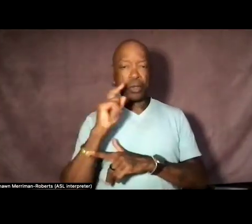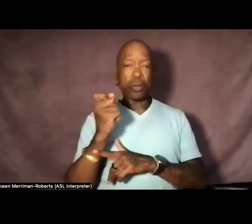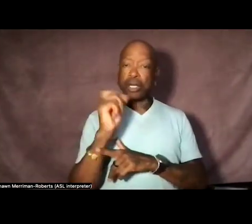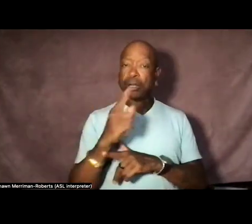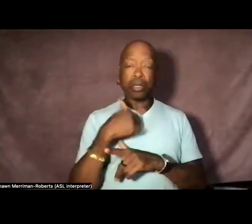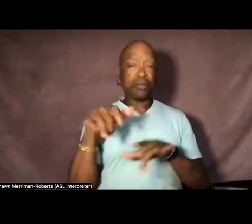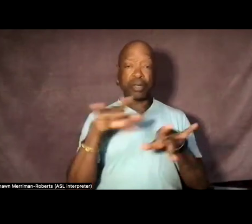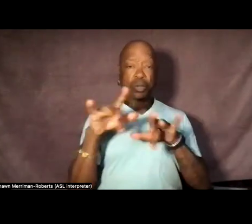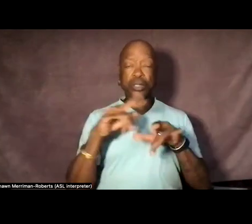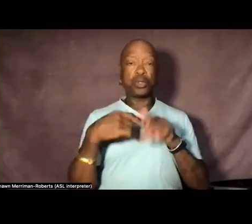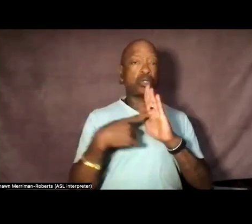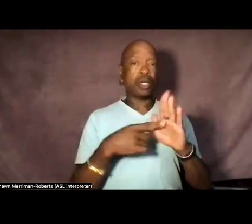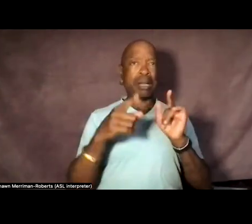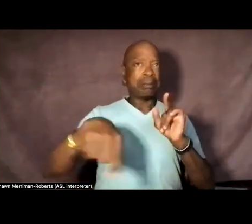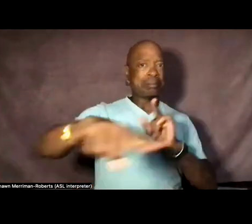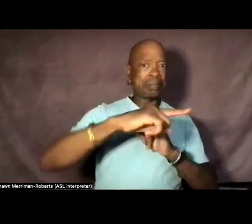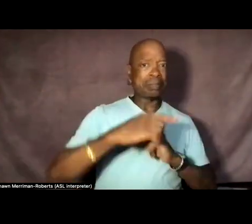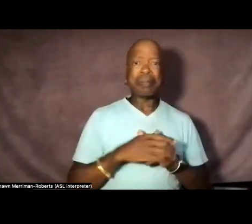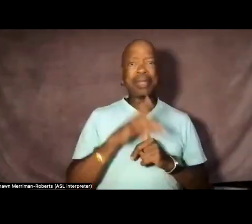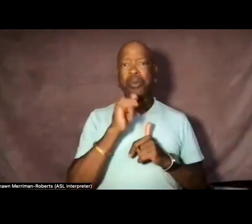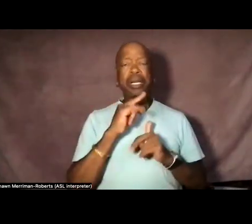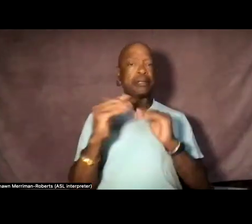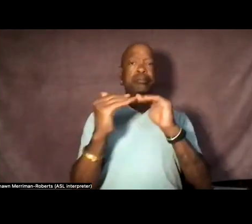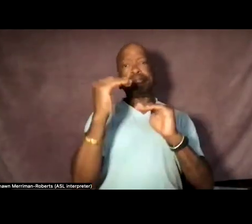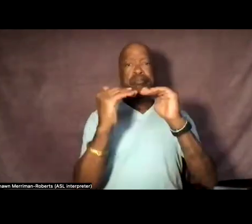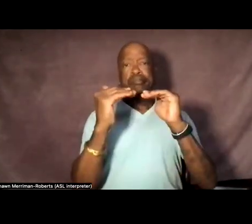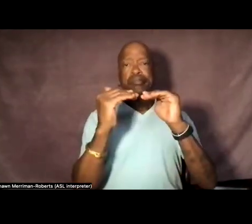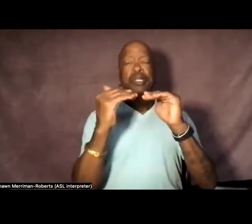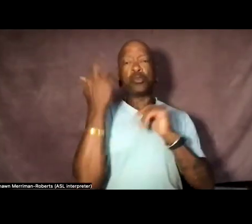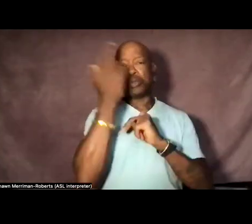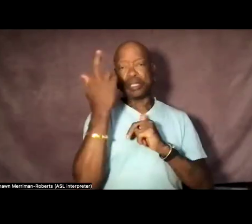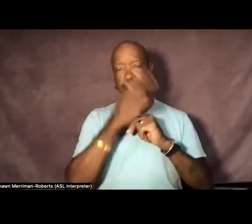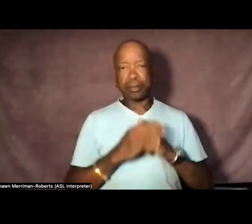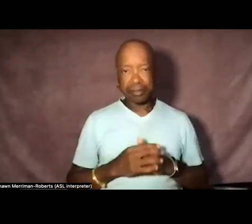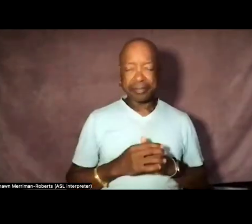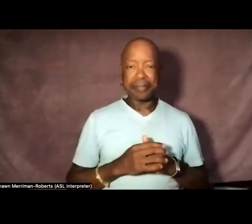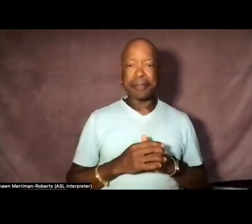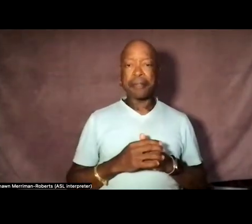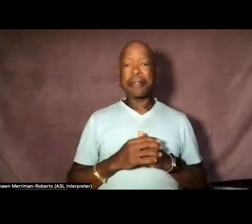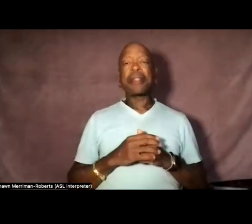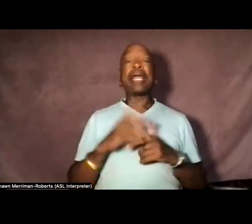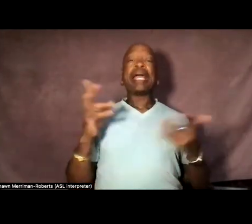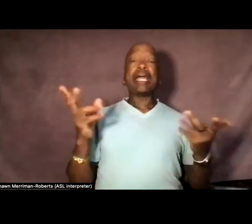being unreasonable to a diverse group of high-risk folks uh to generate public outcry that would was